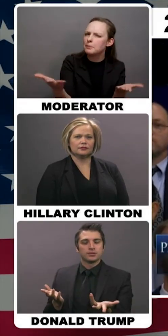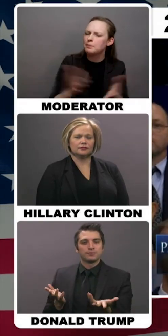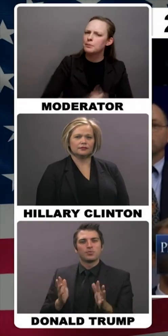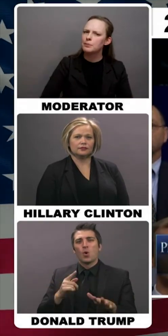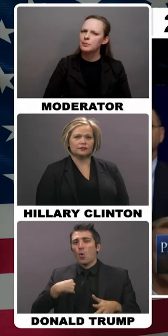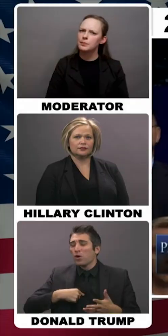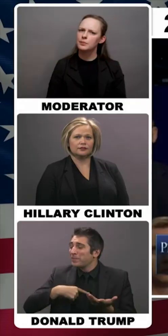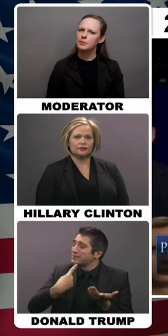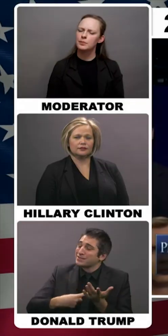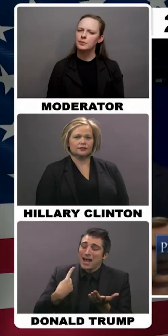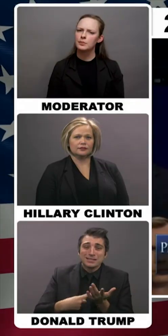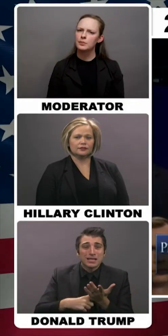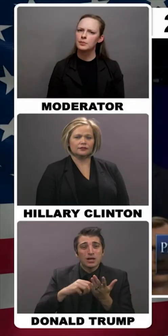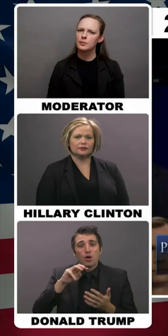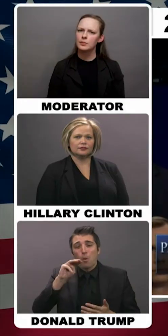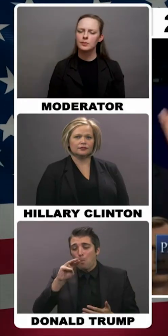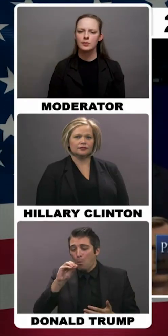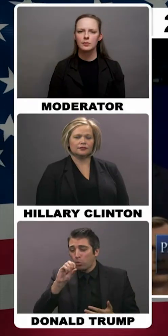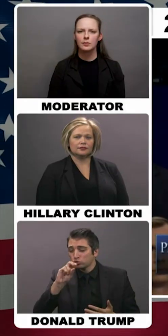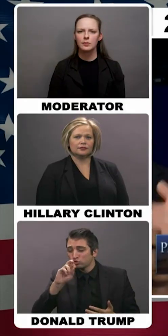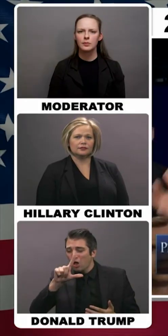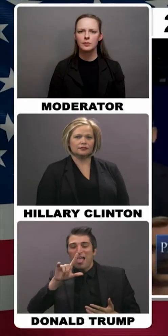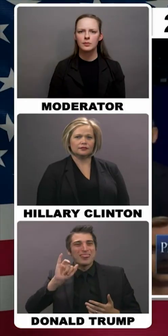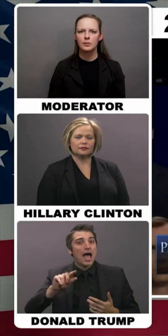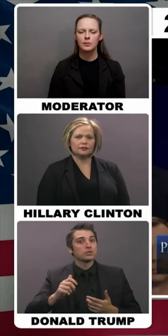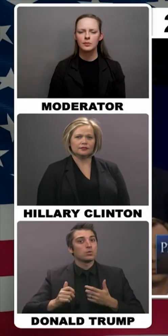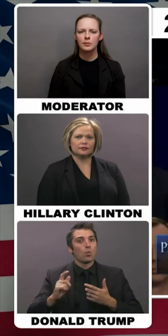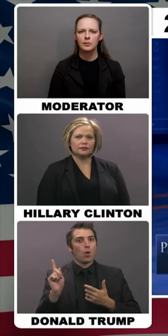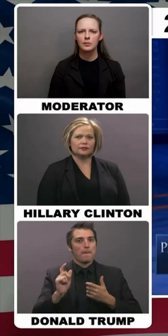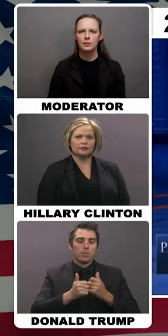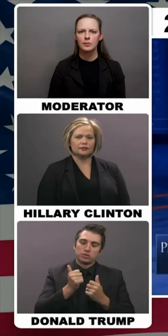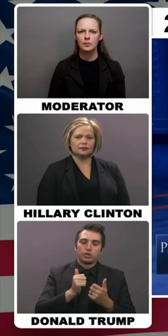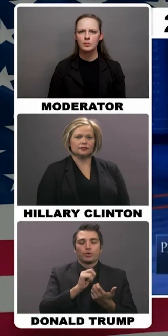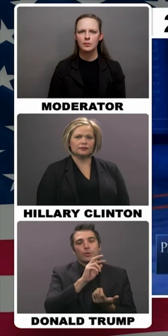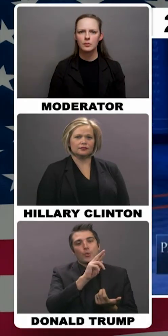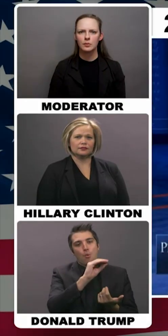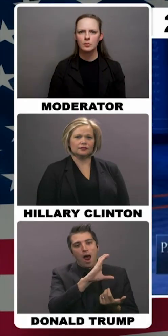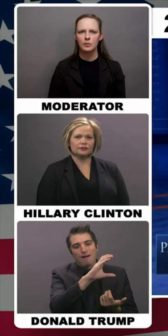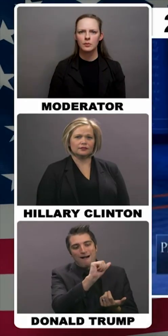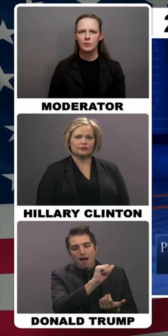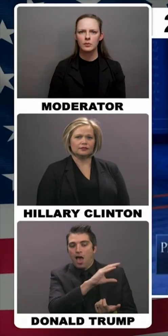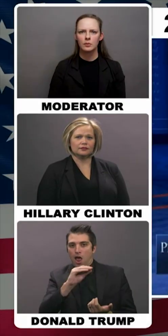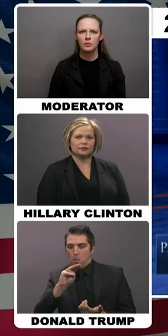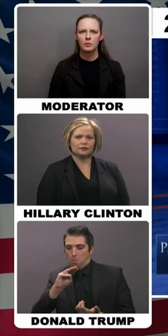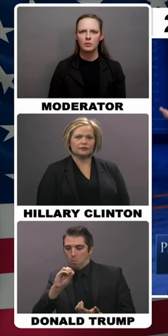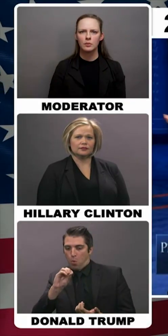that it's the harbor of where, you know, between RA and Mossel, this is where they think the ISIS leaders are.